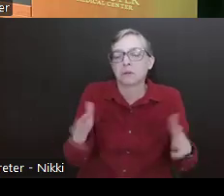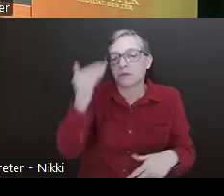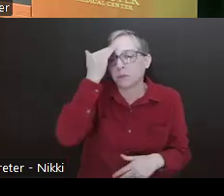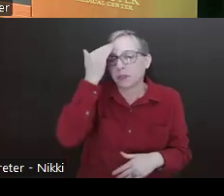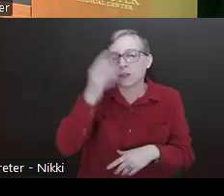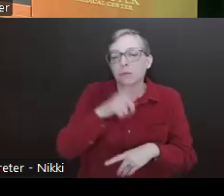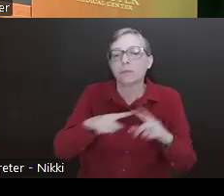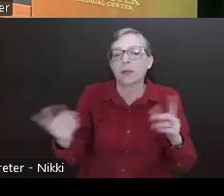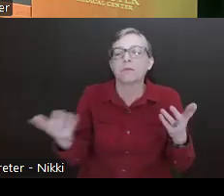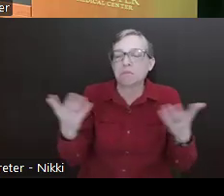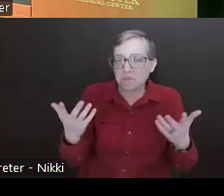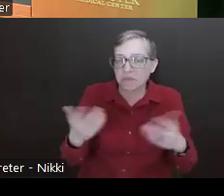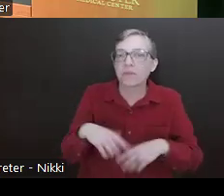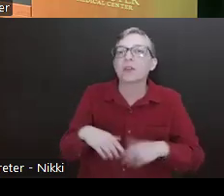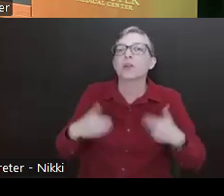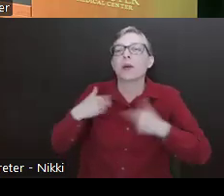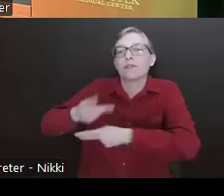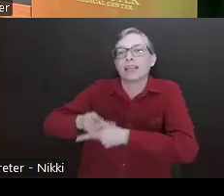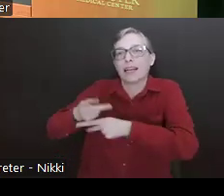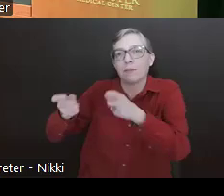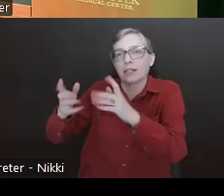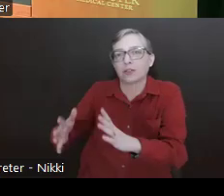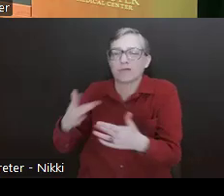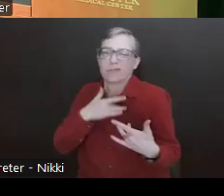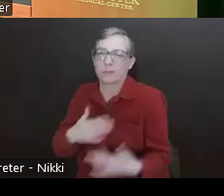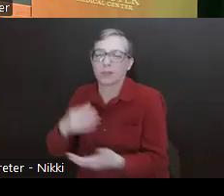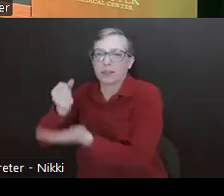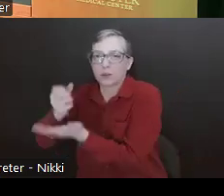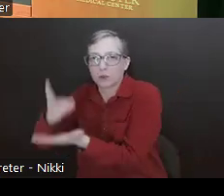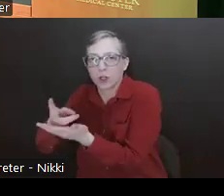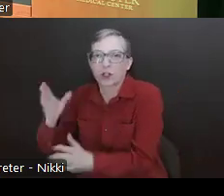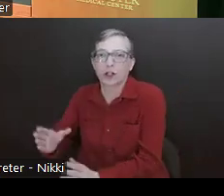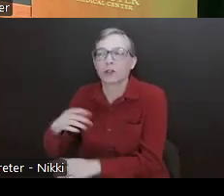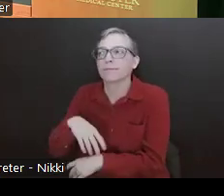care manager who's usually a social worker or a nurse who kind of talks to patients screens